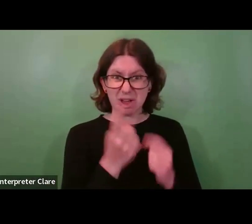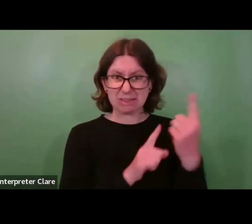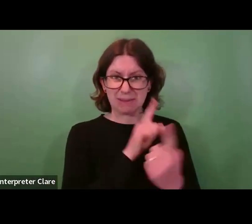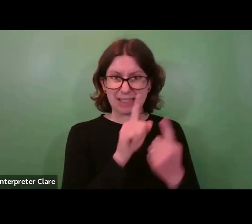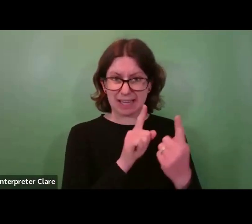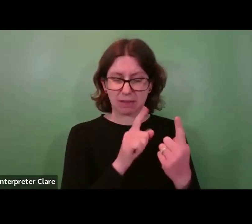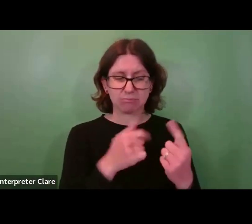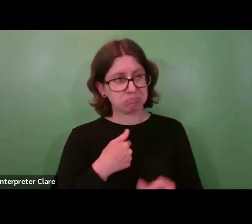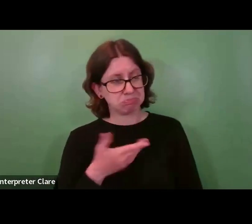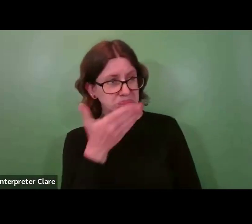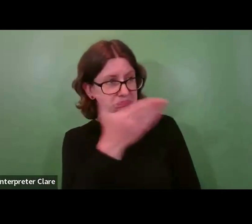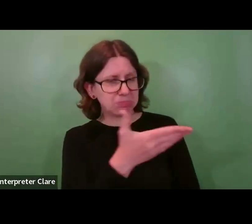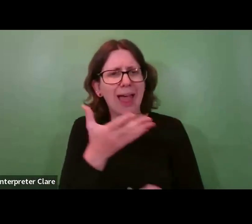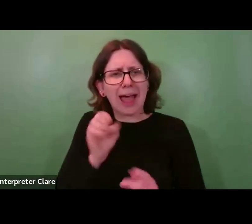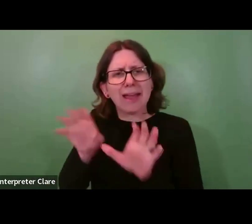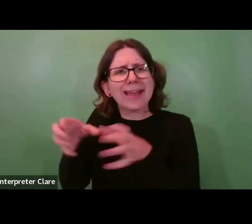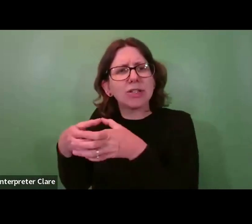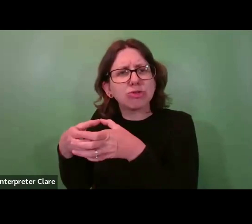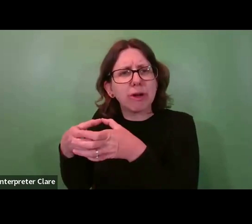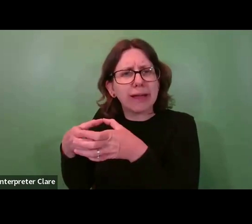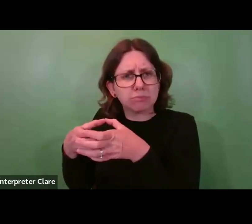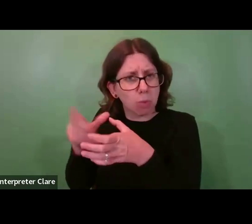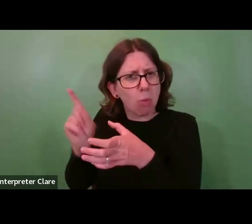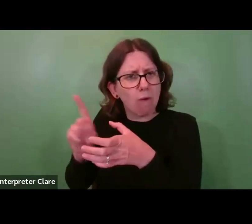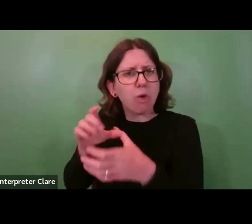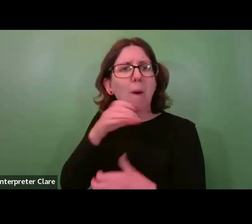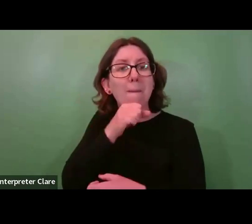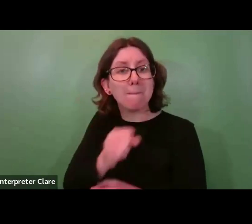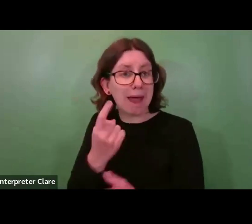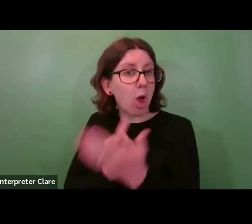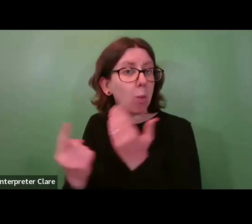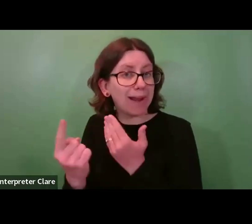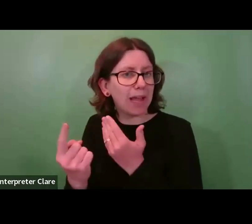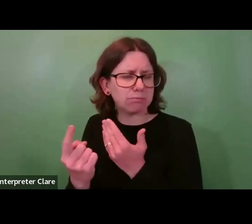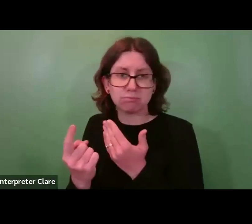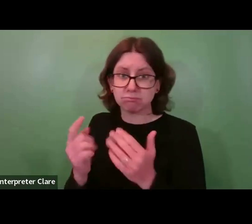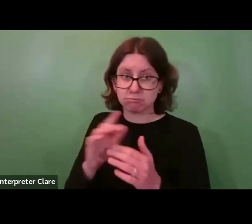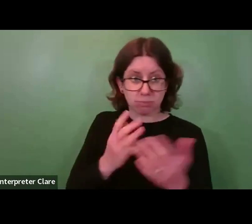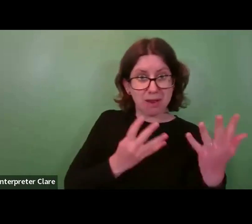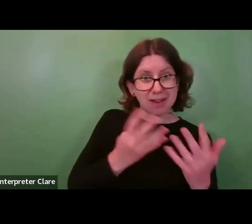had a category that was for men only. Now, this wasn't 1950. This was 2010.